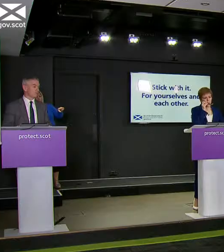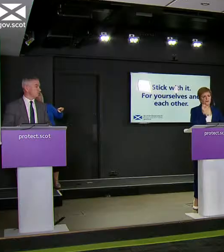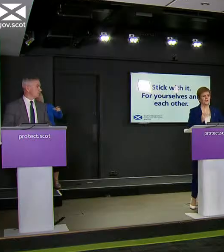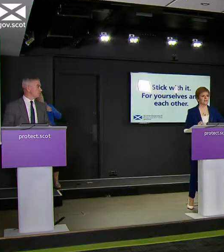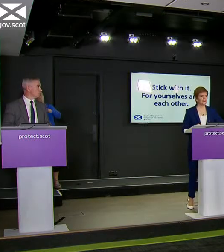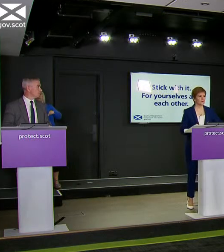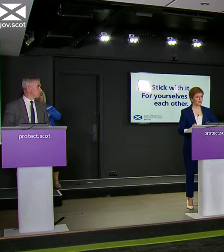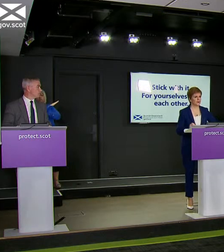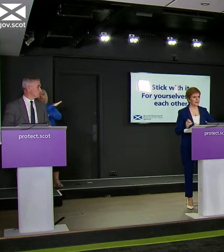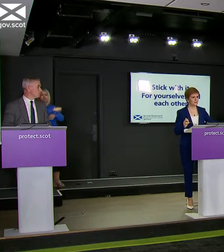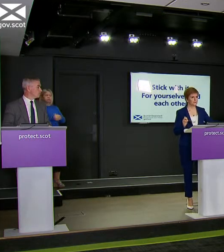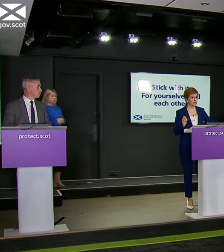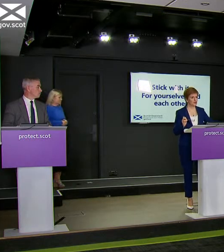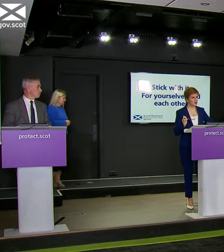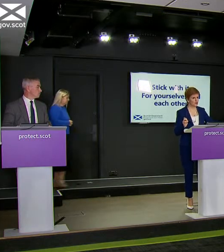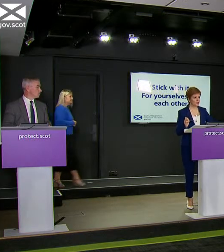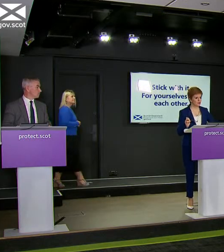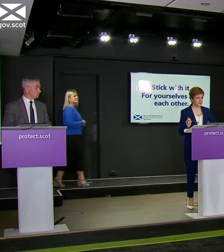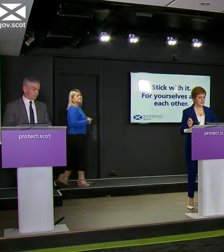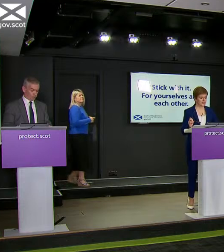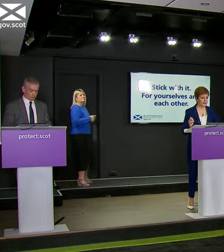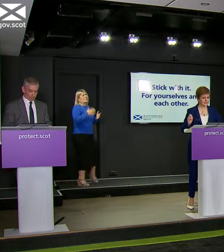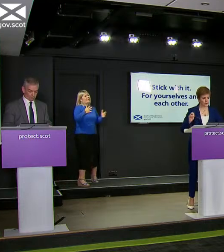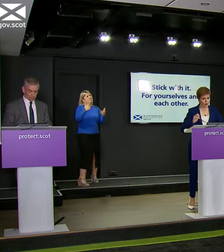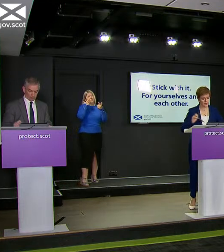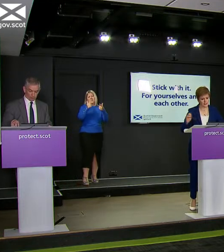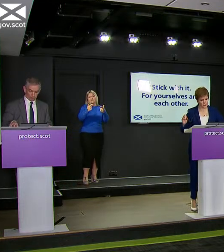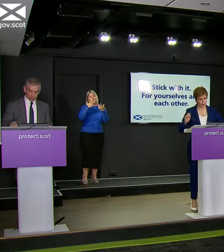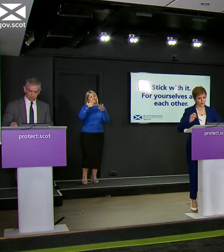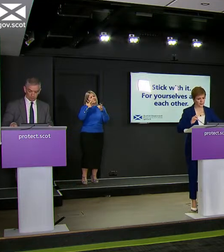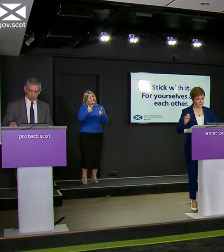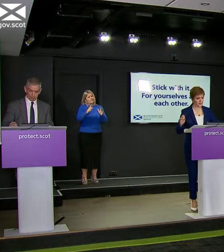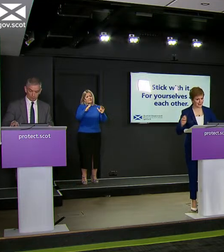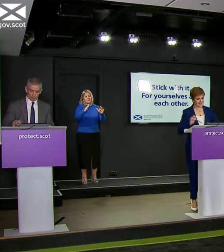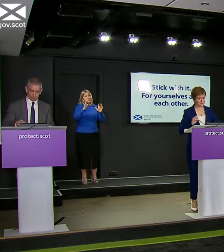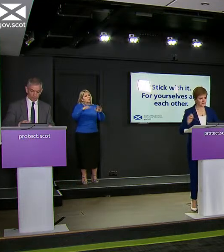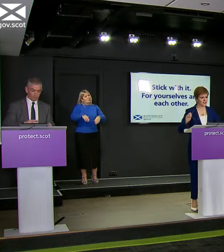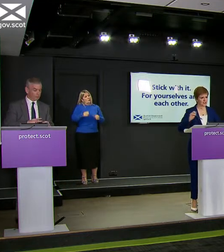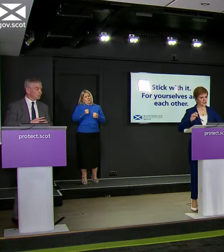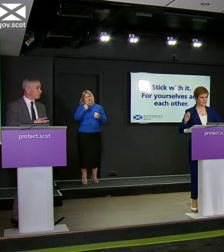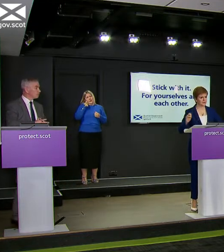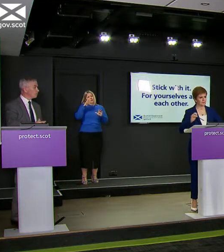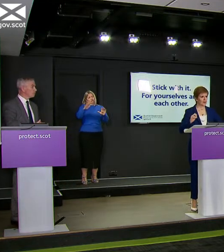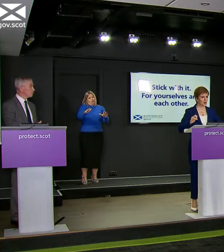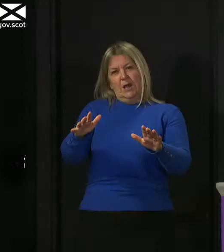One of the things we have to be careful to do here is not allow our perspective to shift and become